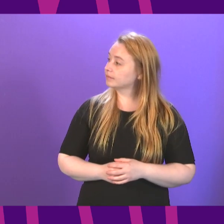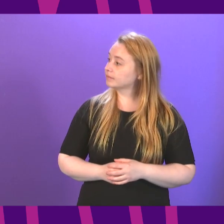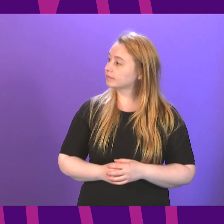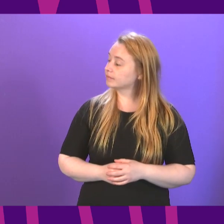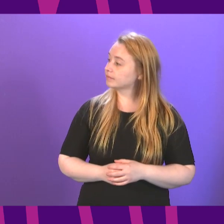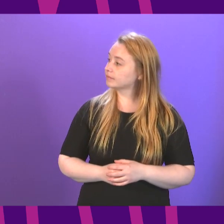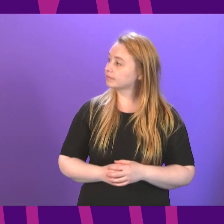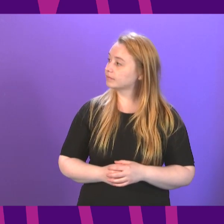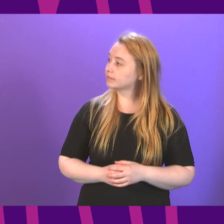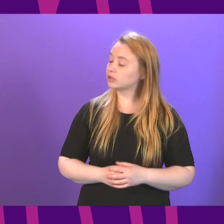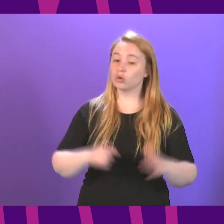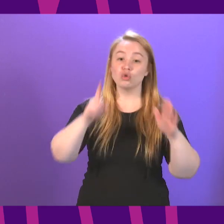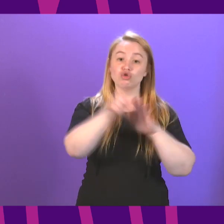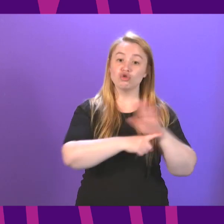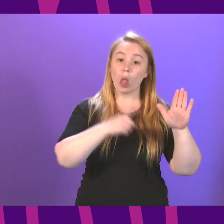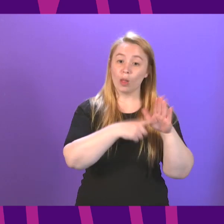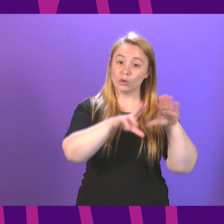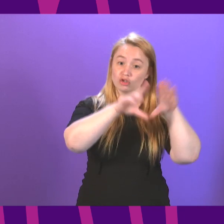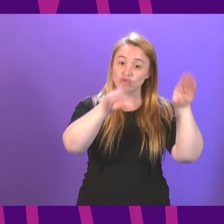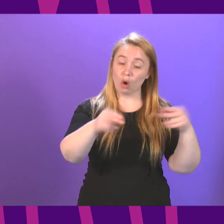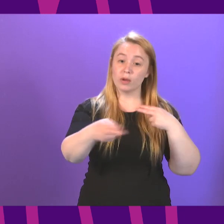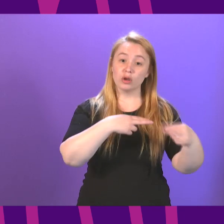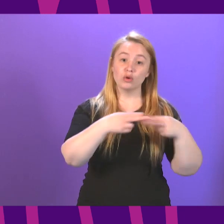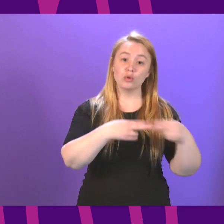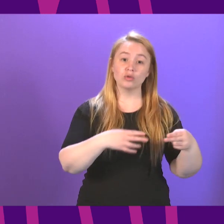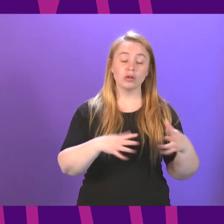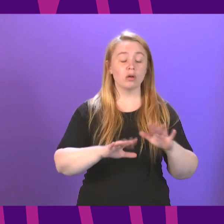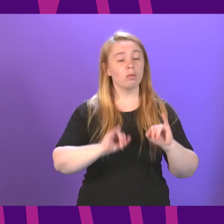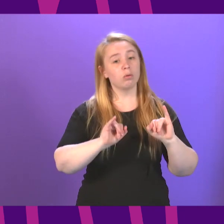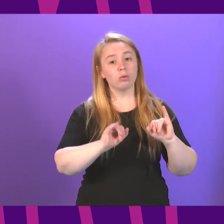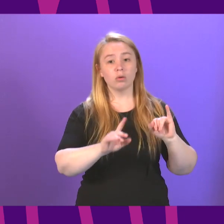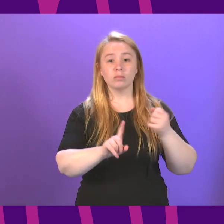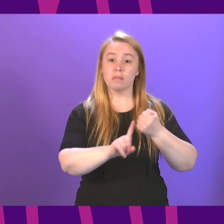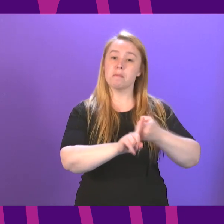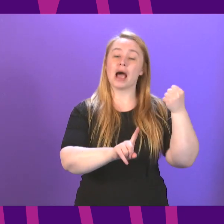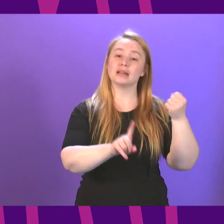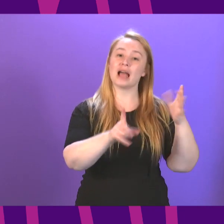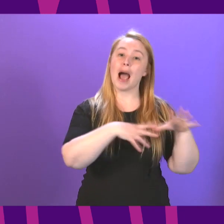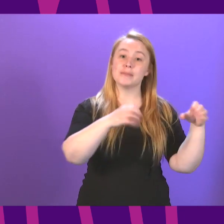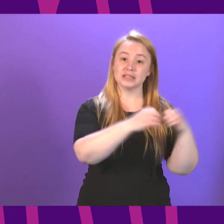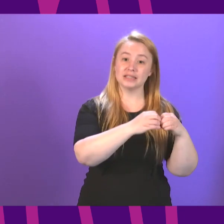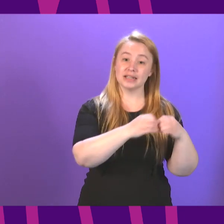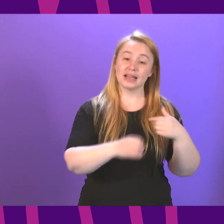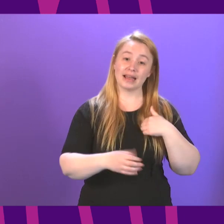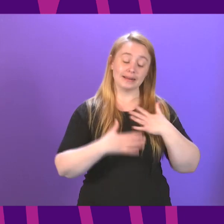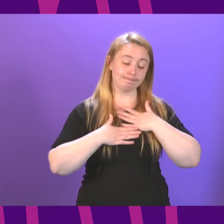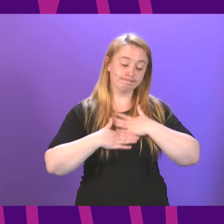The First Minister (Nicola Sturgeon): First, this morning’s news from John Lewis is a blow to Aberdeen and my thoughts are with all the employees of John Lewis who will be affected.